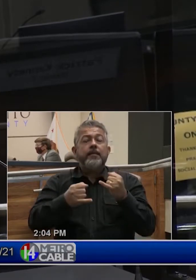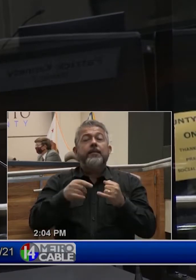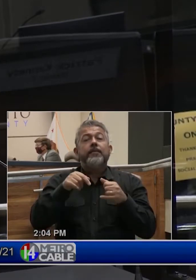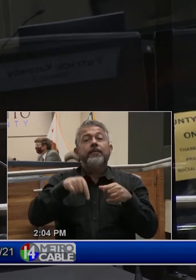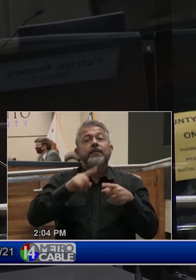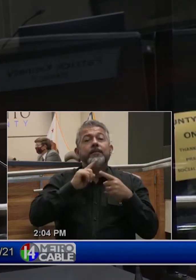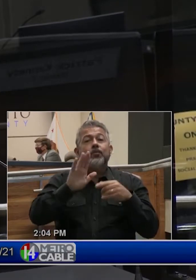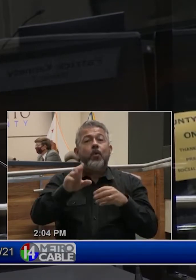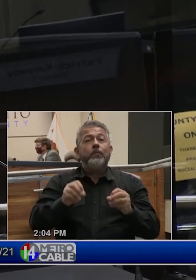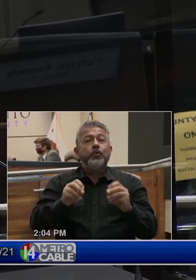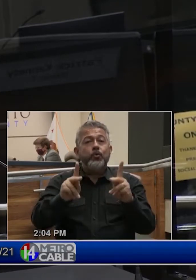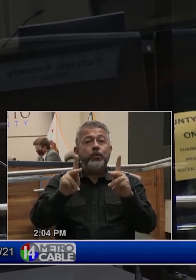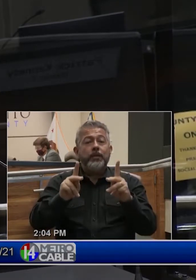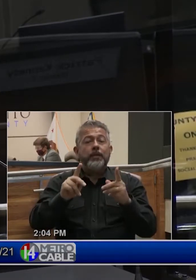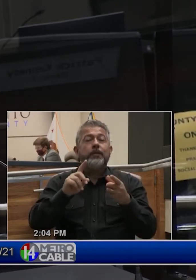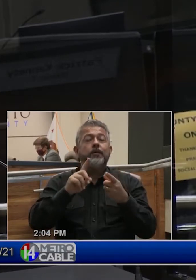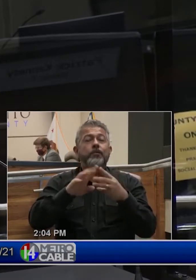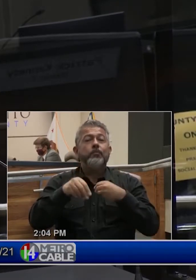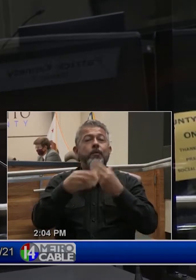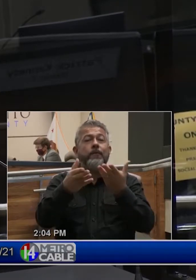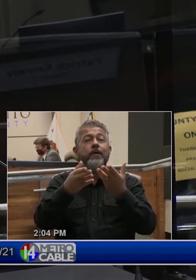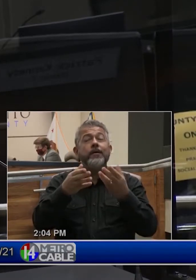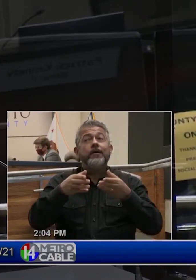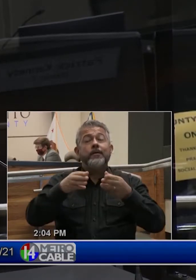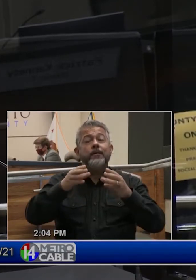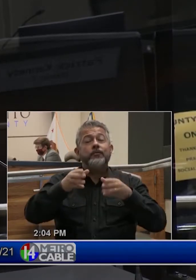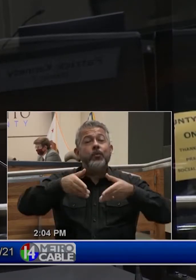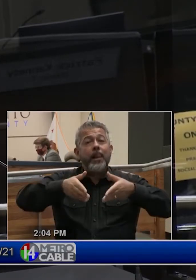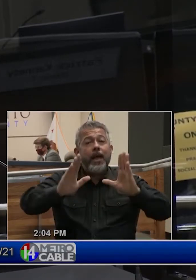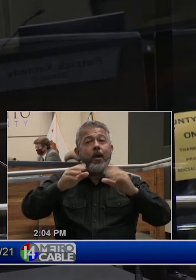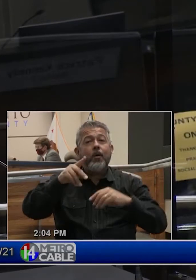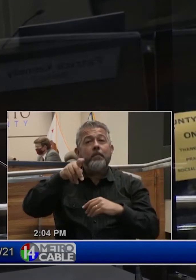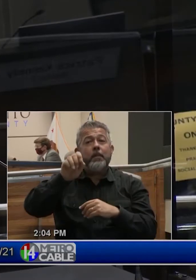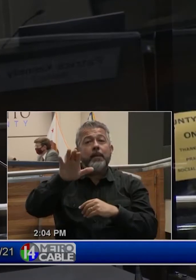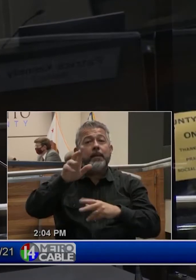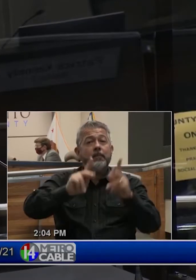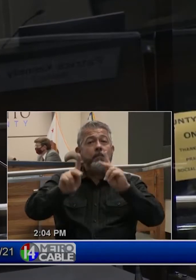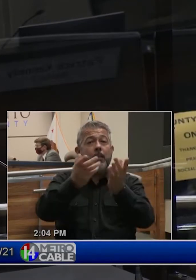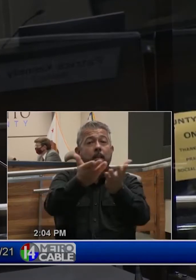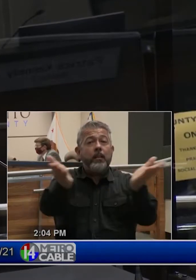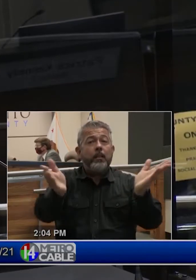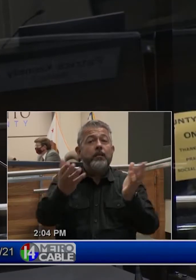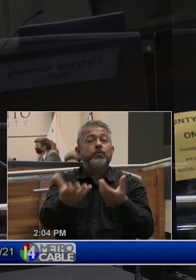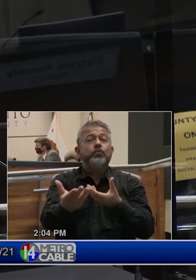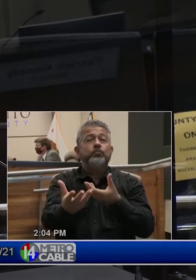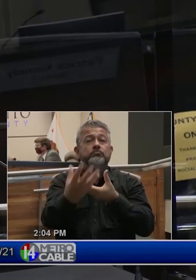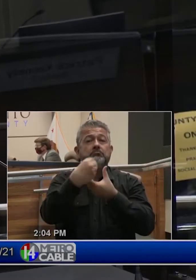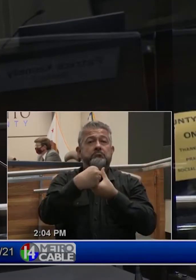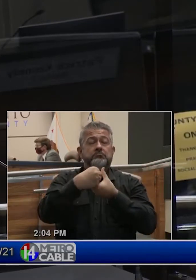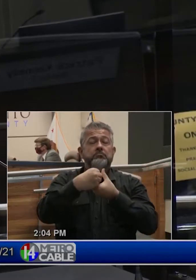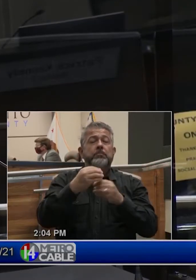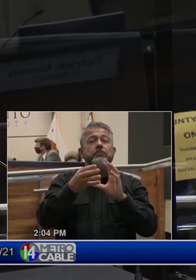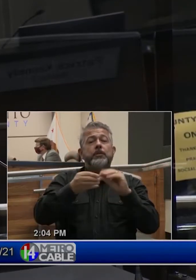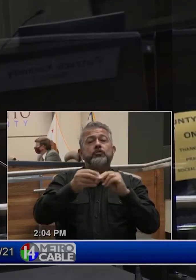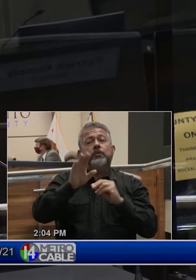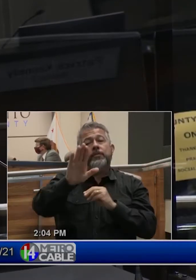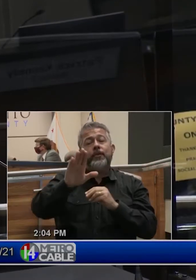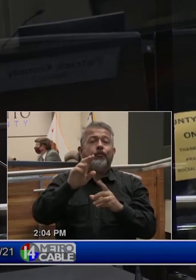YUM, TALKING ABOUT THE RULES AND WE'LL COVER MAPPING TOOLS AND WE'LL COVER MAPPING TOOLS AND THIS AN OPPORTUNITY TO HAVE THE THIS AN OPPORTUNITY TO HAVE THE PUBLIC GIVE INPUT INTO THIS PUBLIC GIVE INPUT INTO THIS PROCESS.